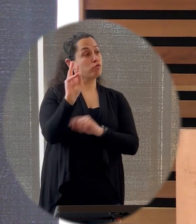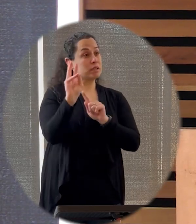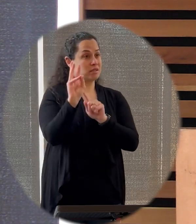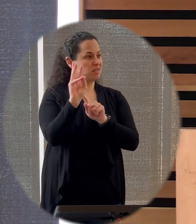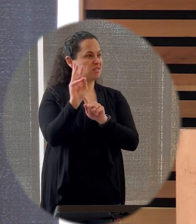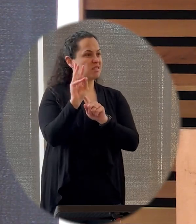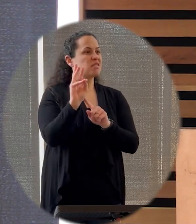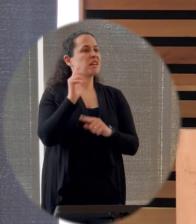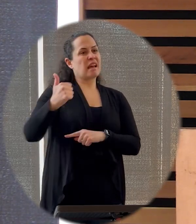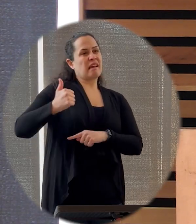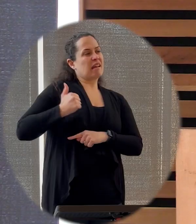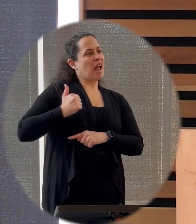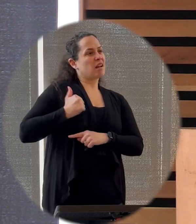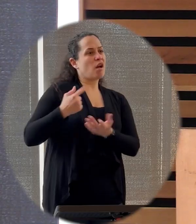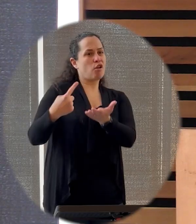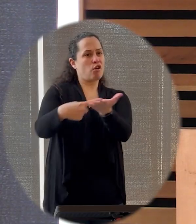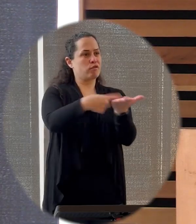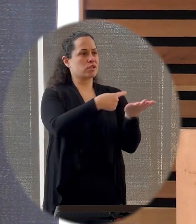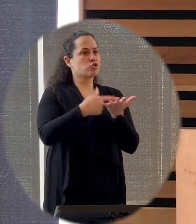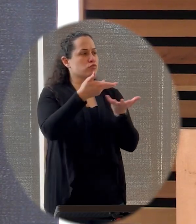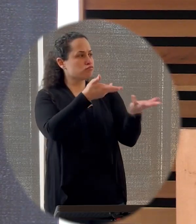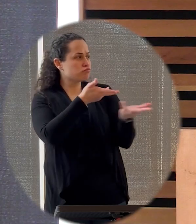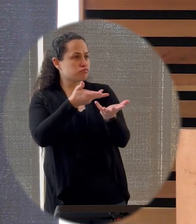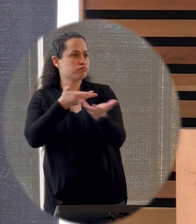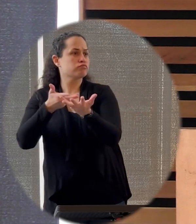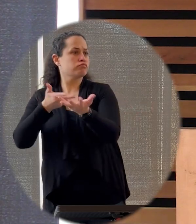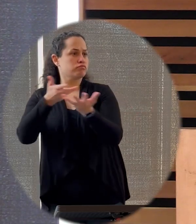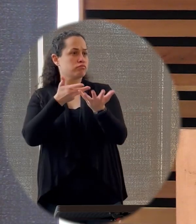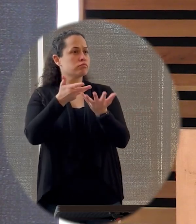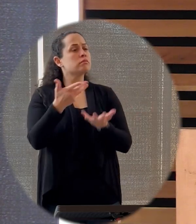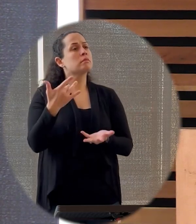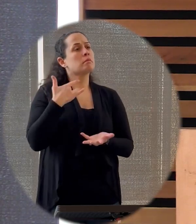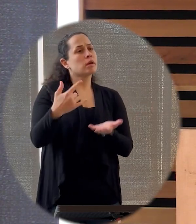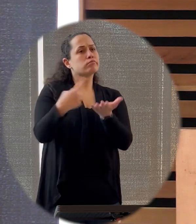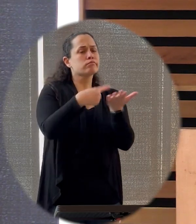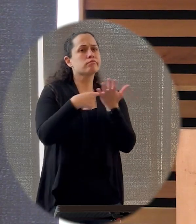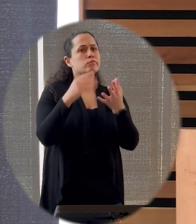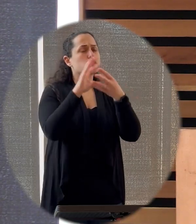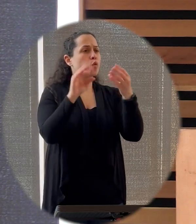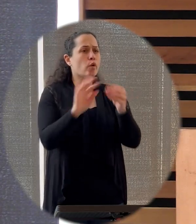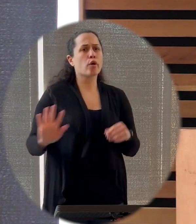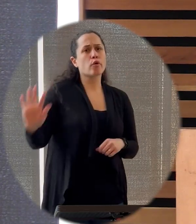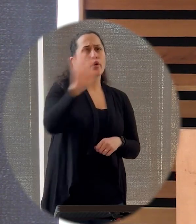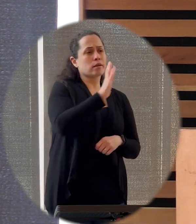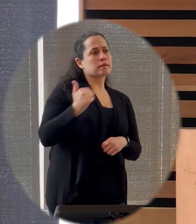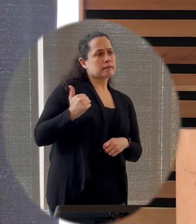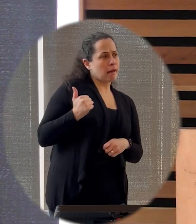The Walrus is Canada's conversation. We cover stories across Canada in a variety of formats